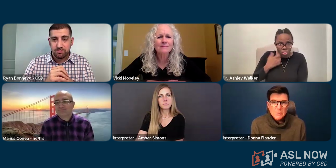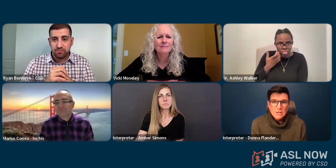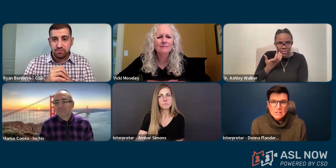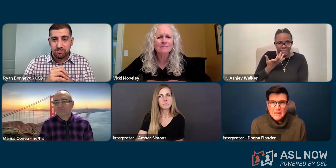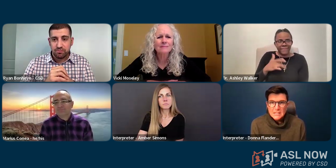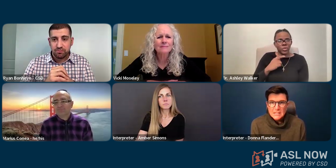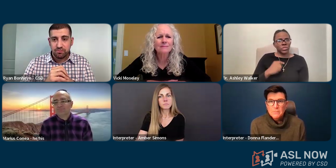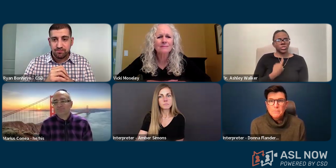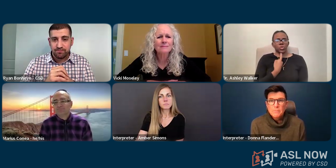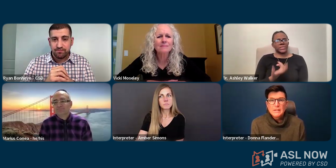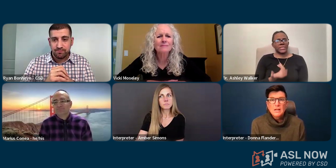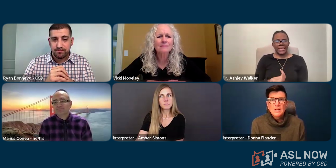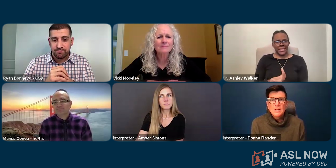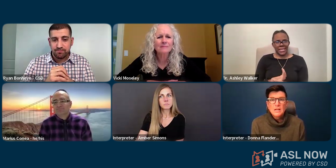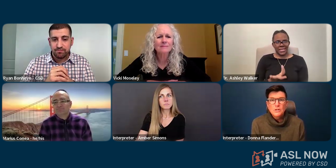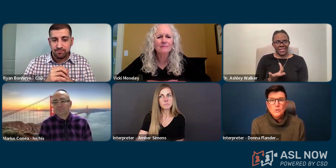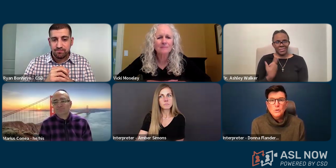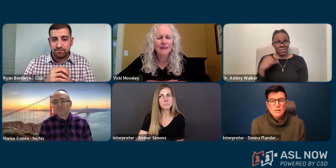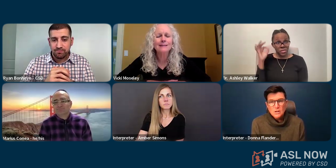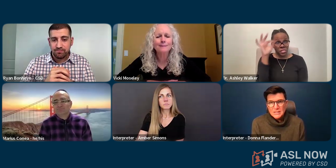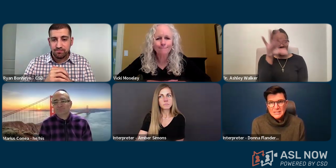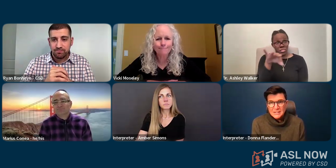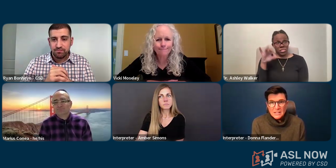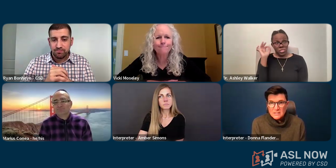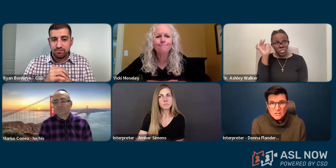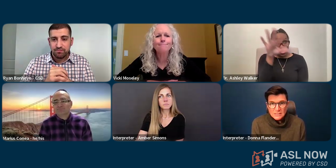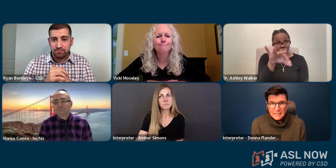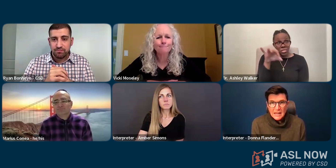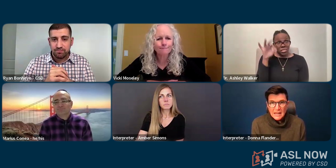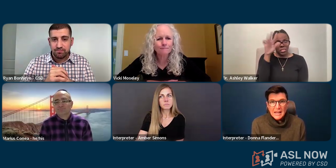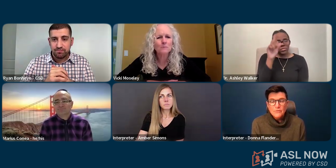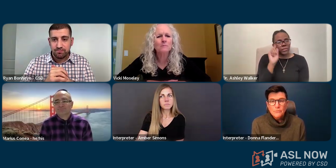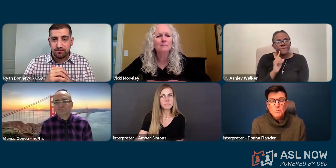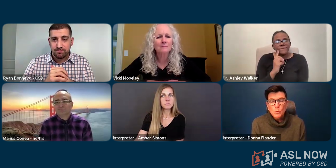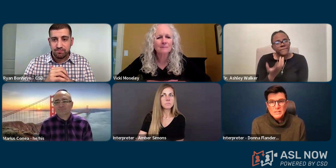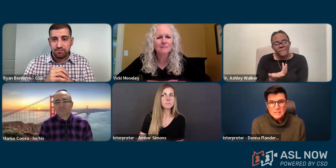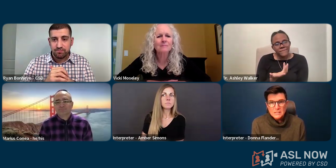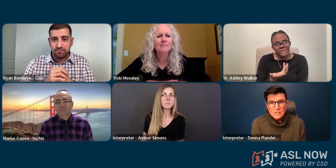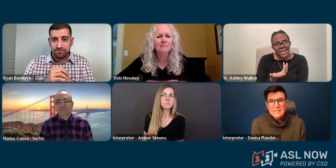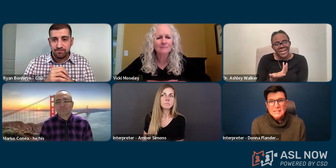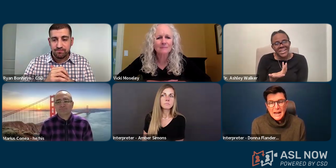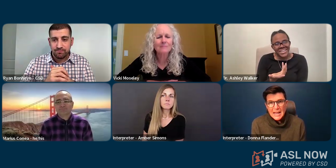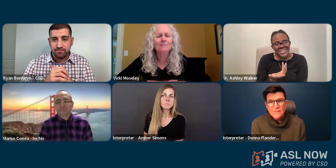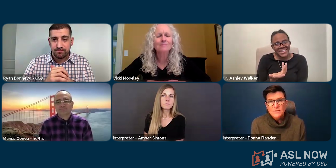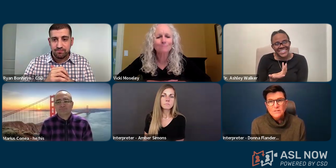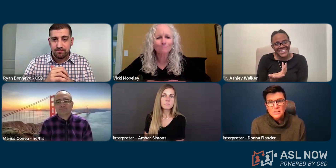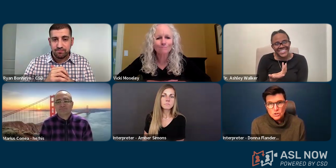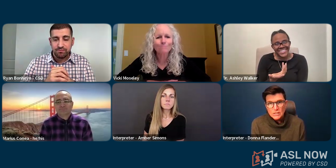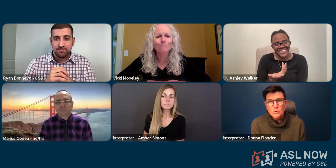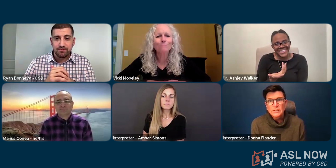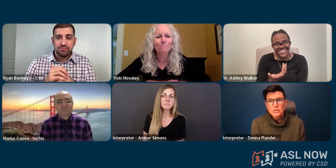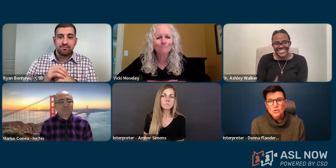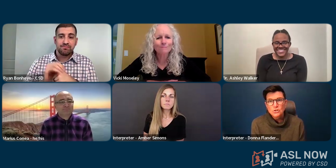you can email me, you can text me, but if you you know, it's not insulting. I but what's insulting is that I have to continually